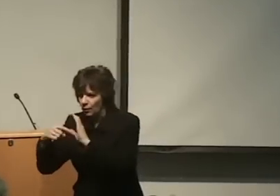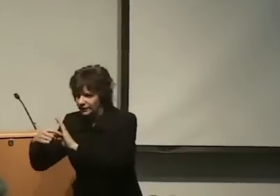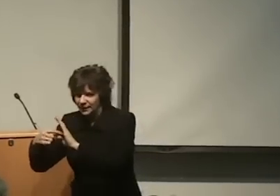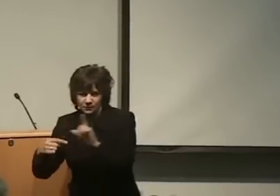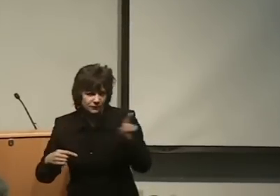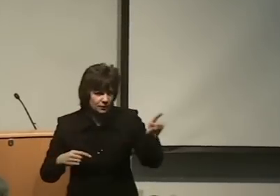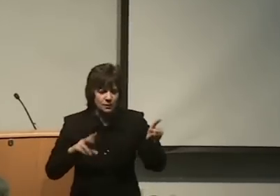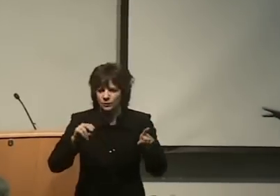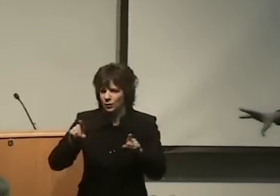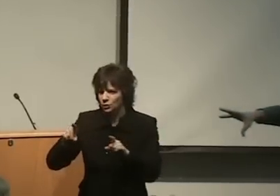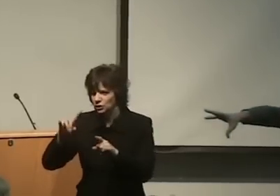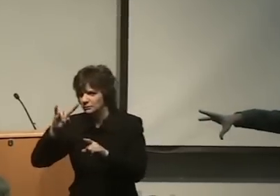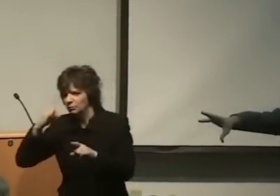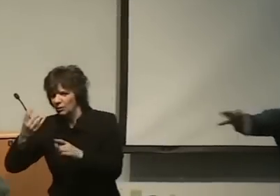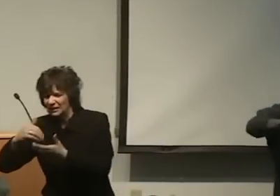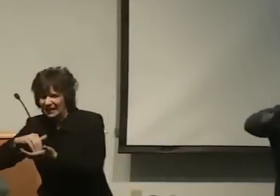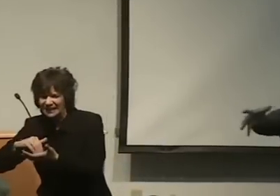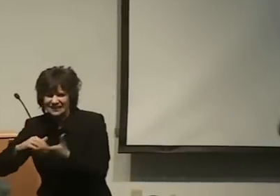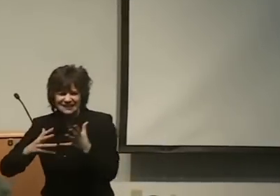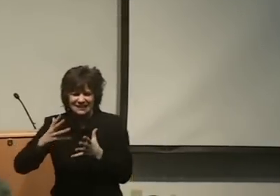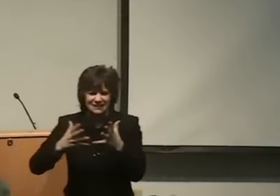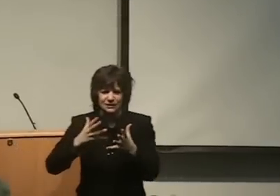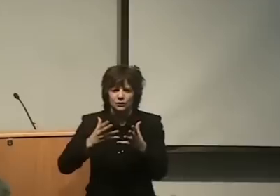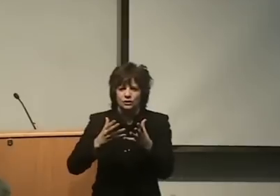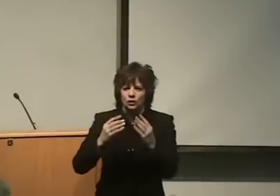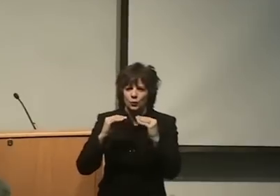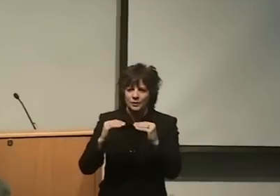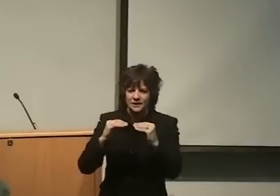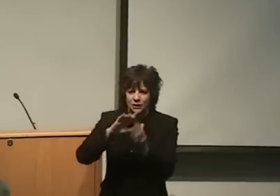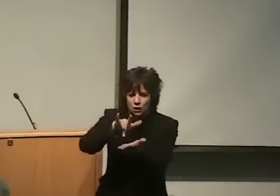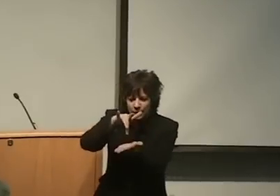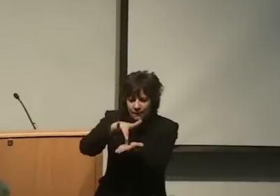now she's even more bored. I mean we try to figure out how many examples I can give.